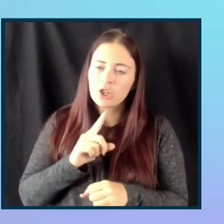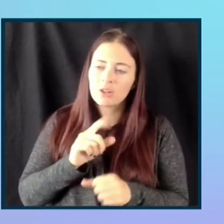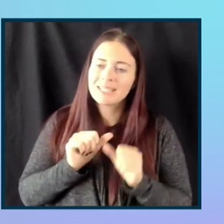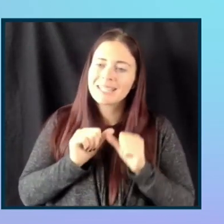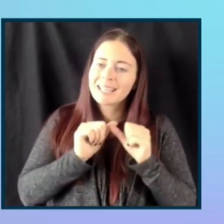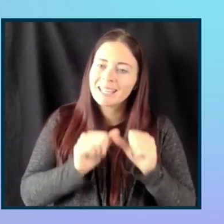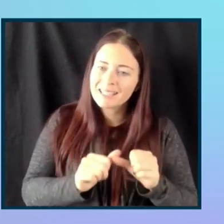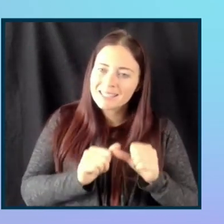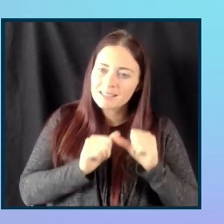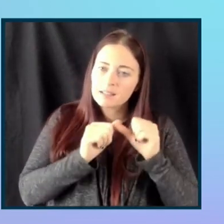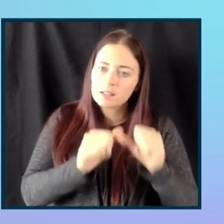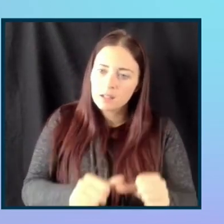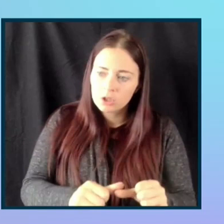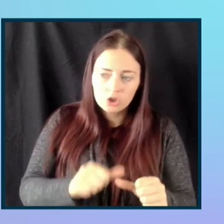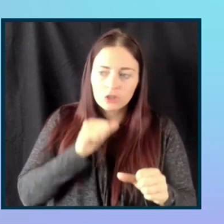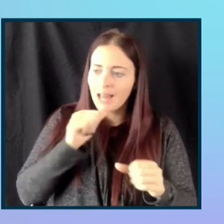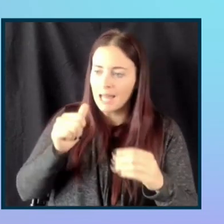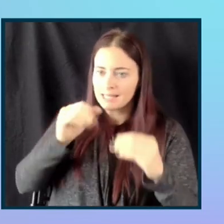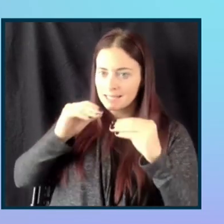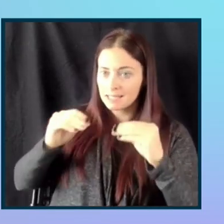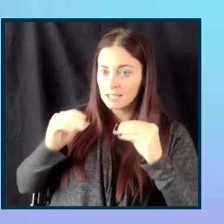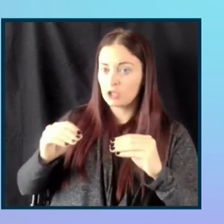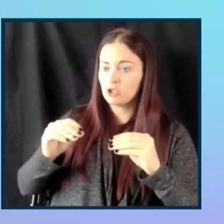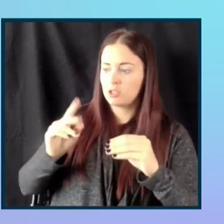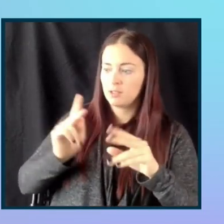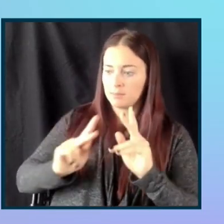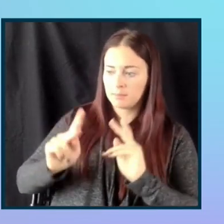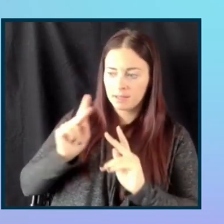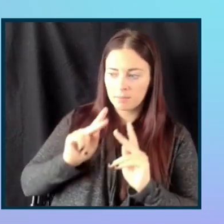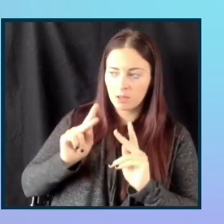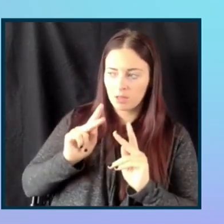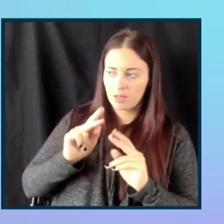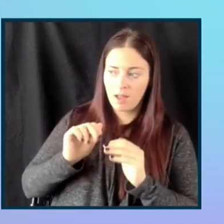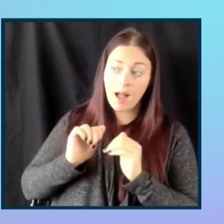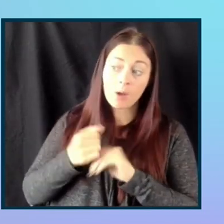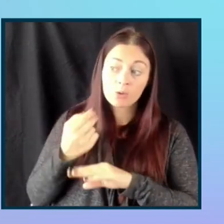or guiding the people who you're using for user research.